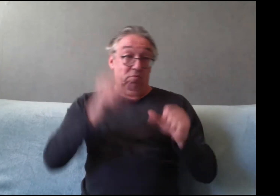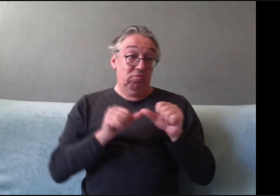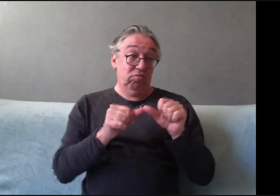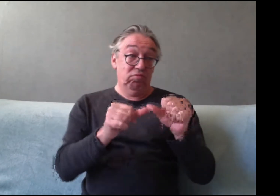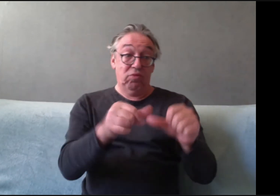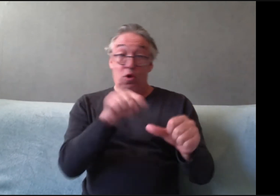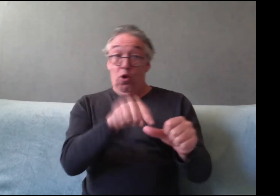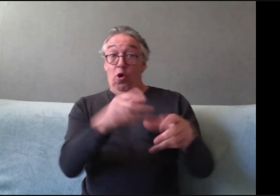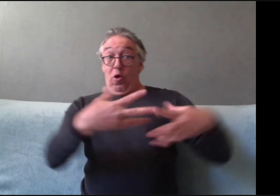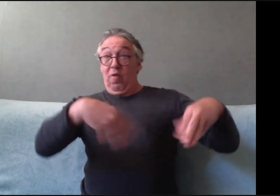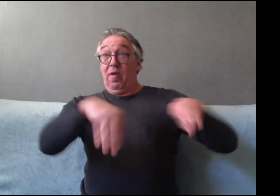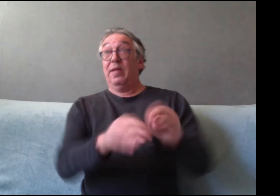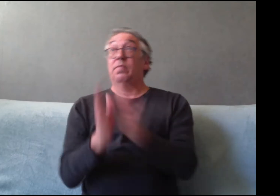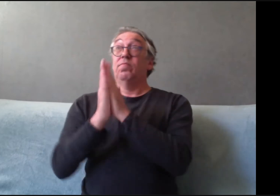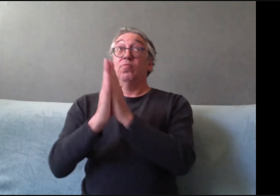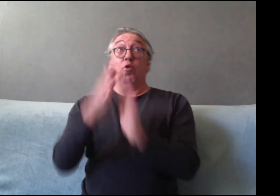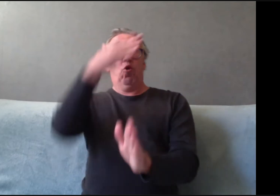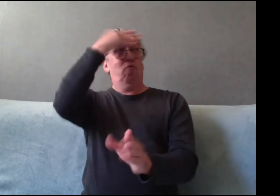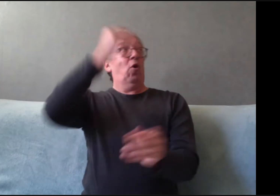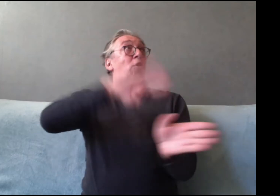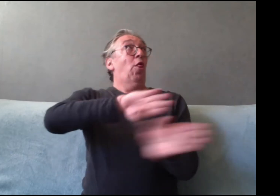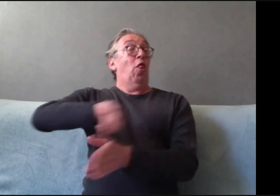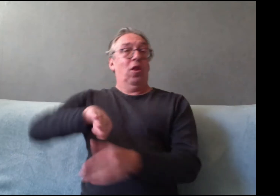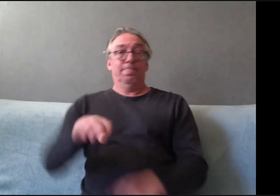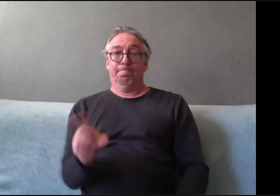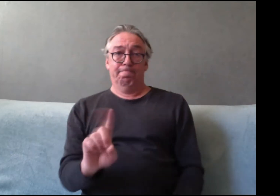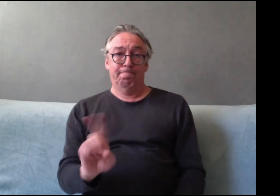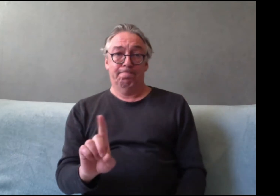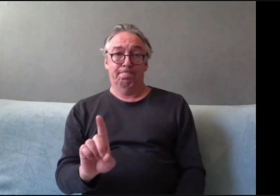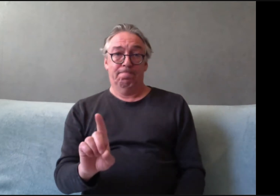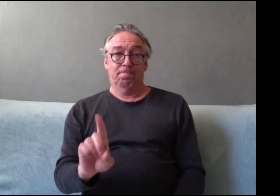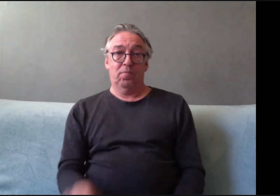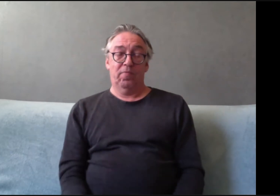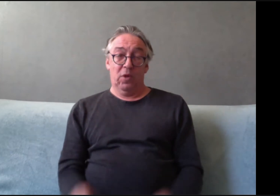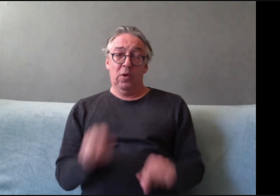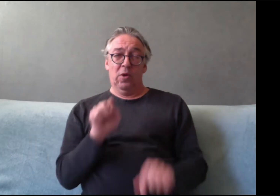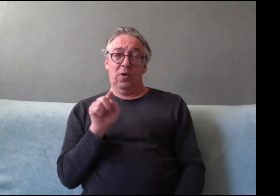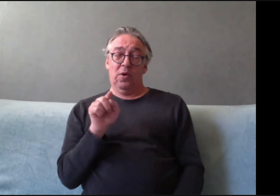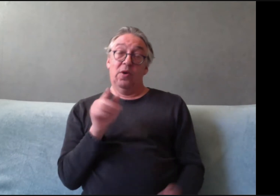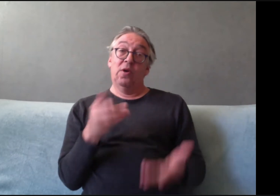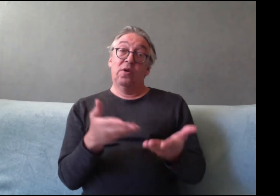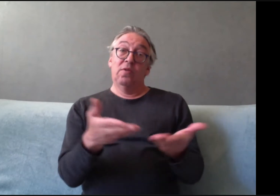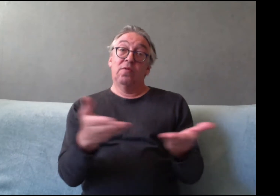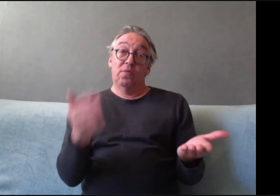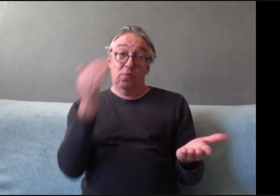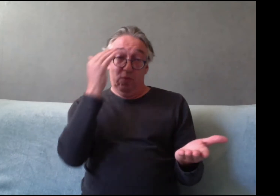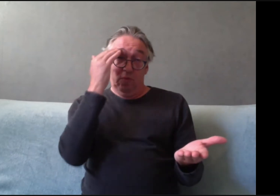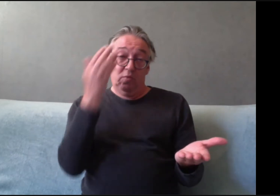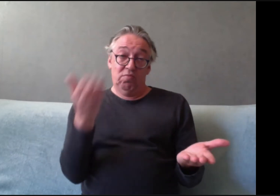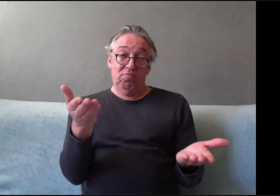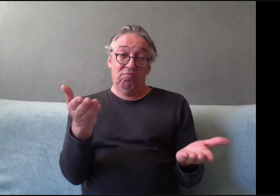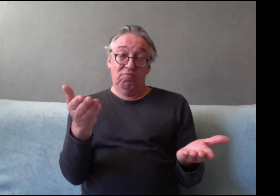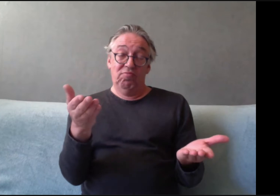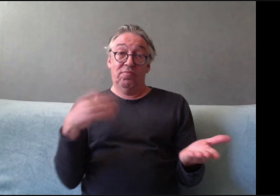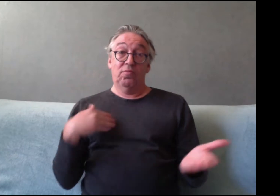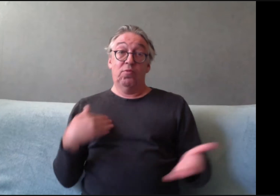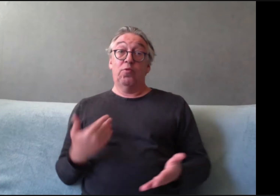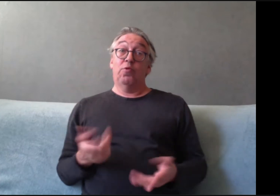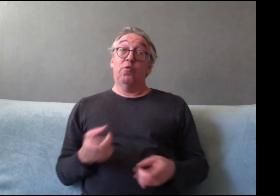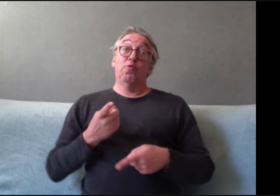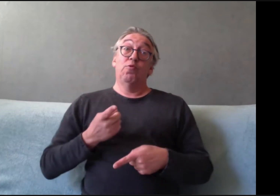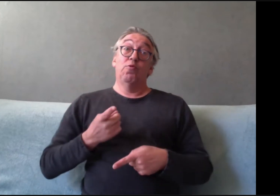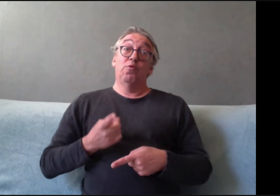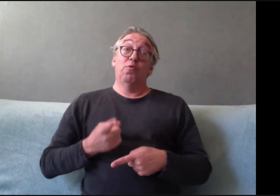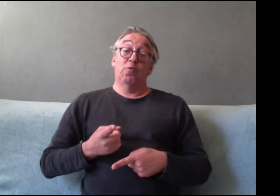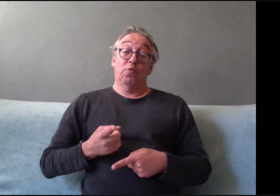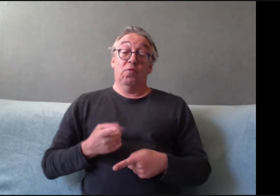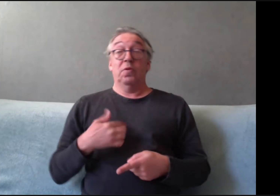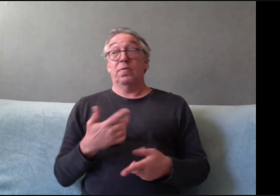As you know, in Greece we're doing rather well let's say carefully.